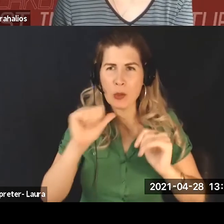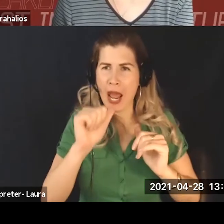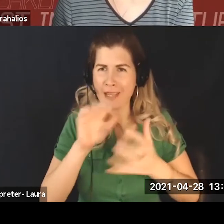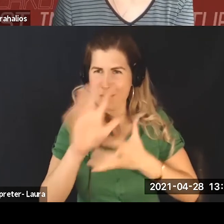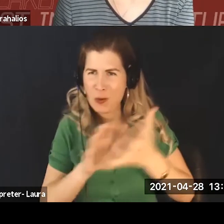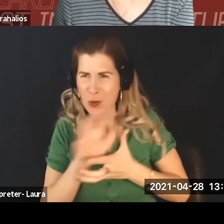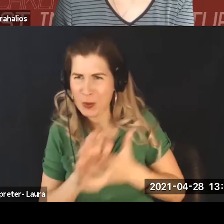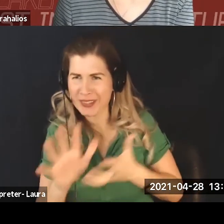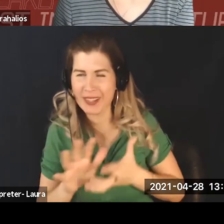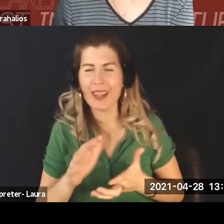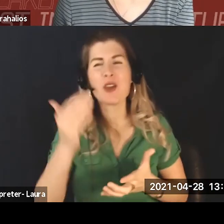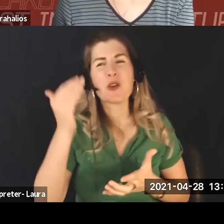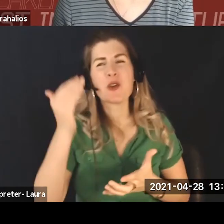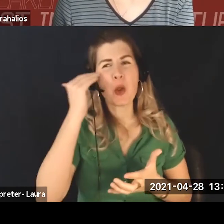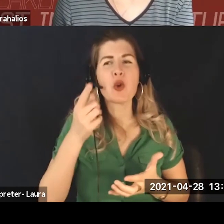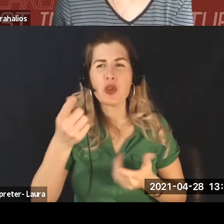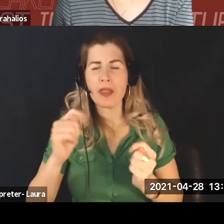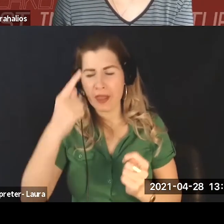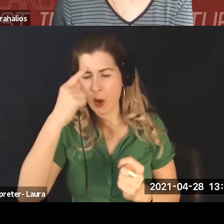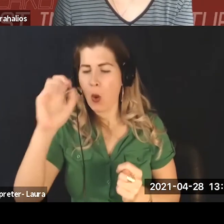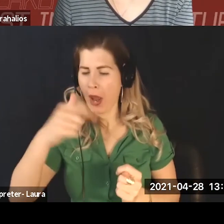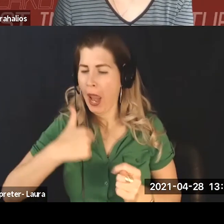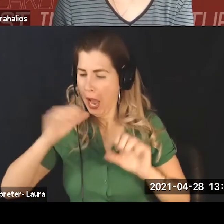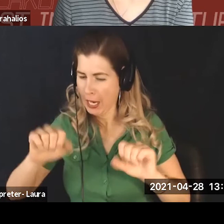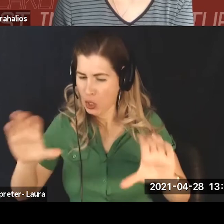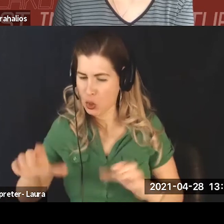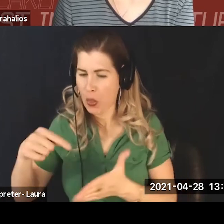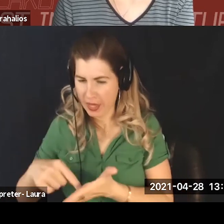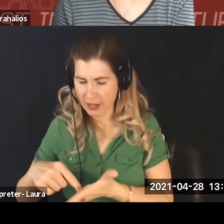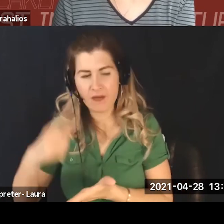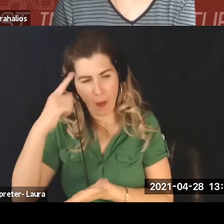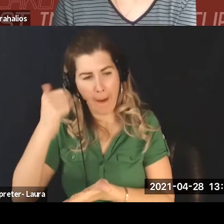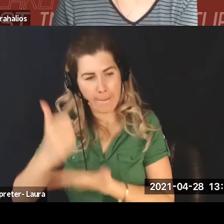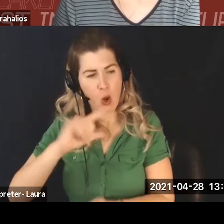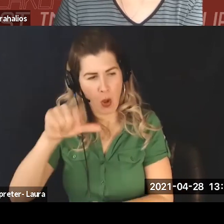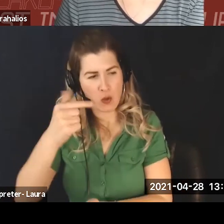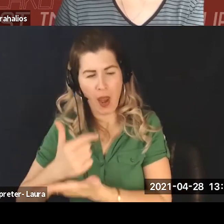I hope that's not too confusing like I guess yeah like my advisory like carve out the thing that you know you can do to like graduate.